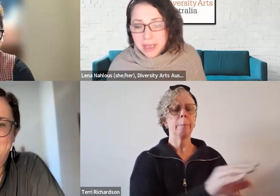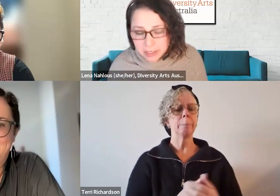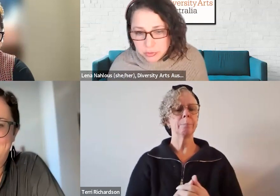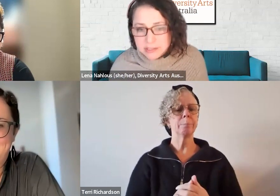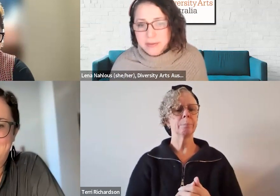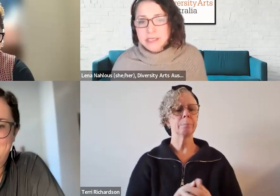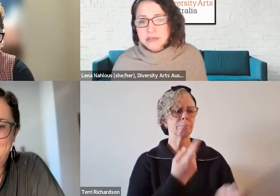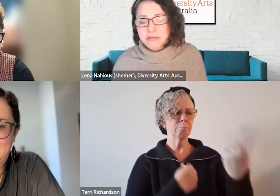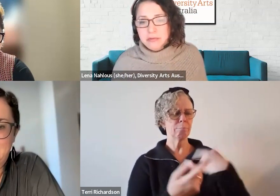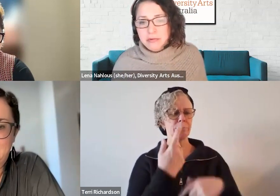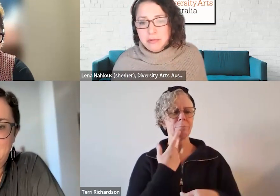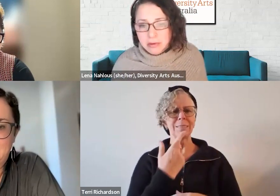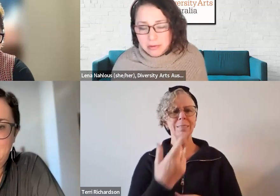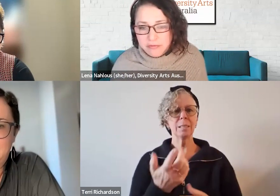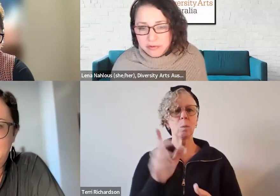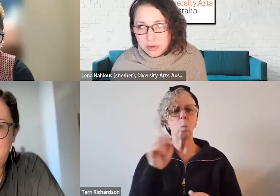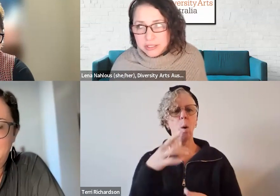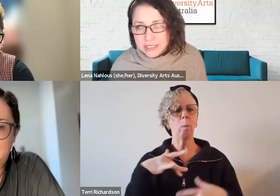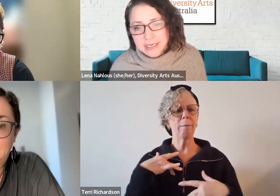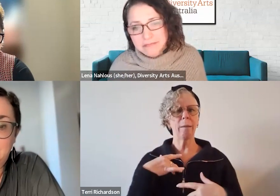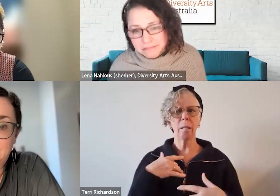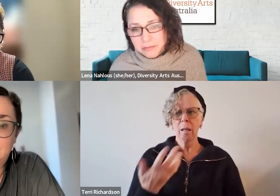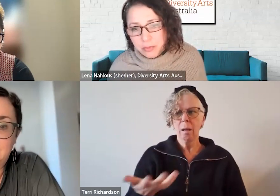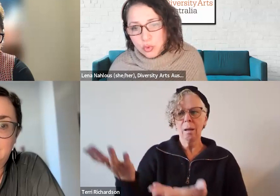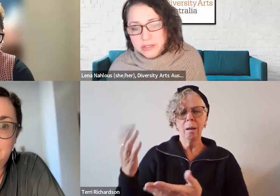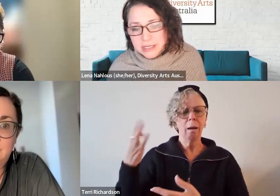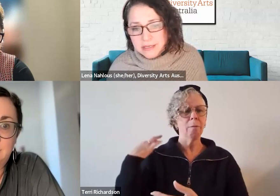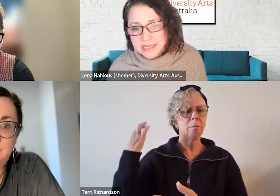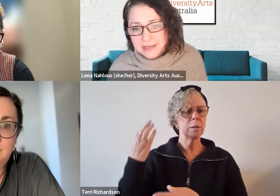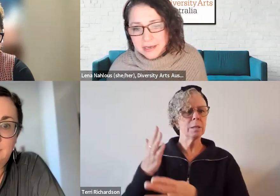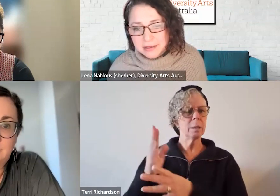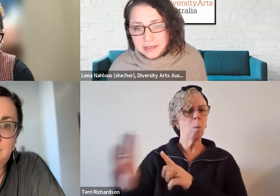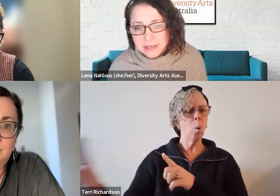how much we expect of often volunteer boards in the sector.